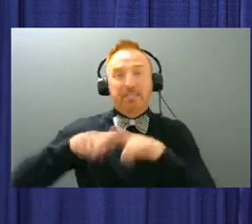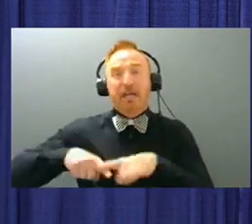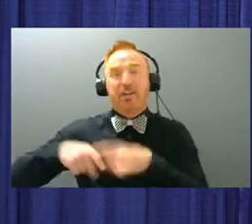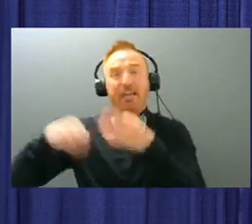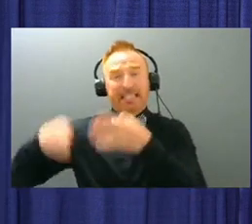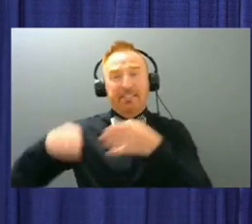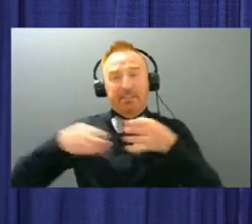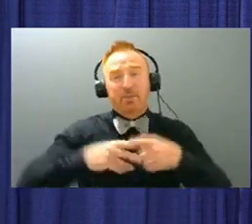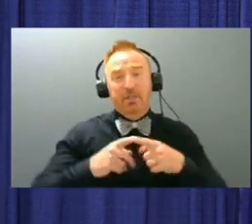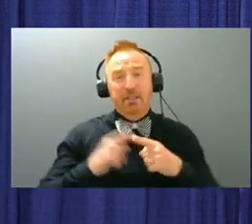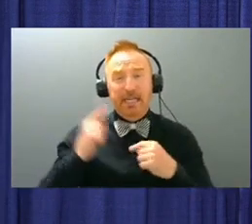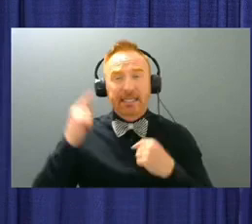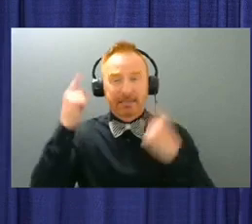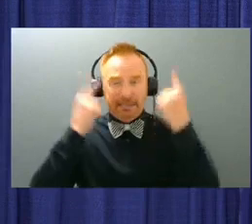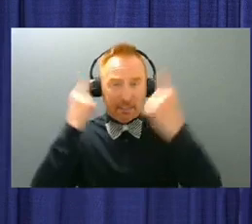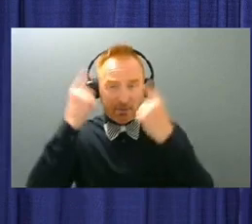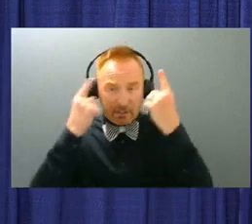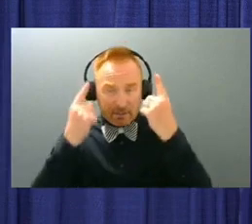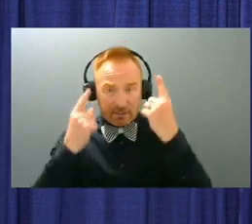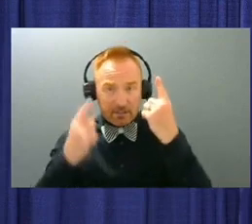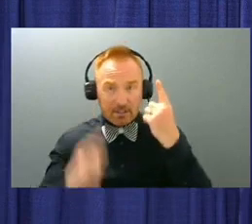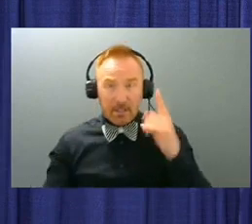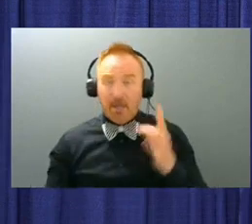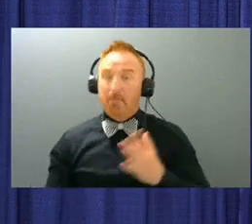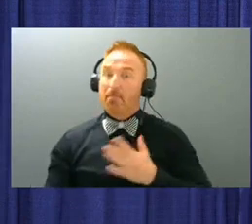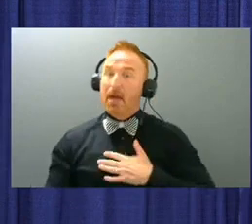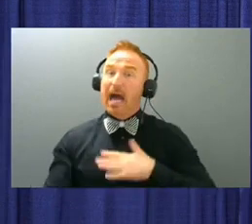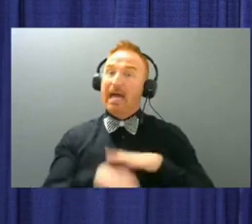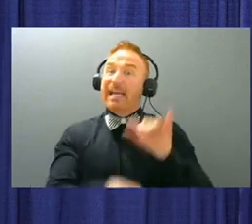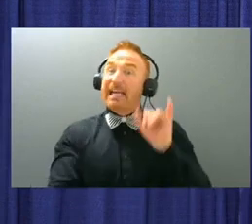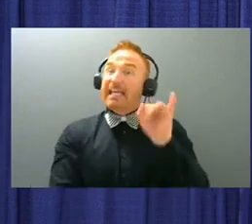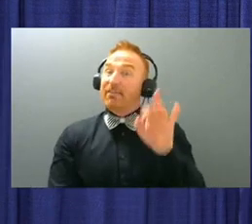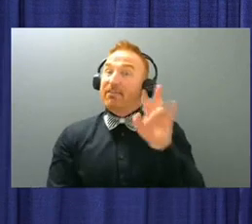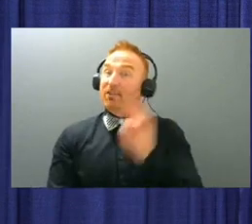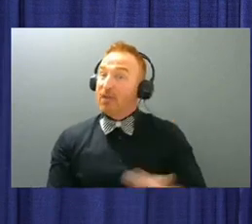individual considerations. What I would say, if you travel,